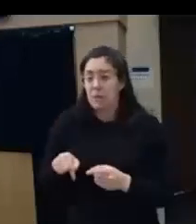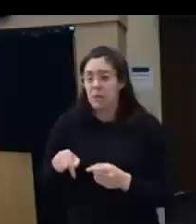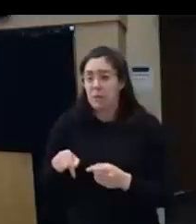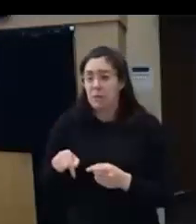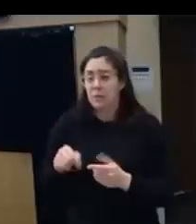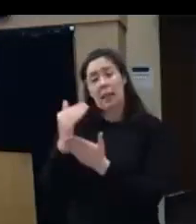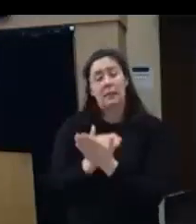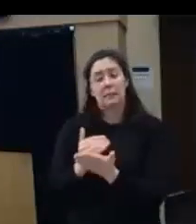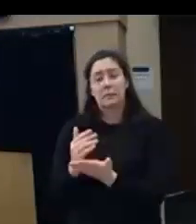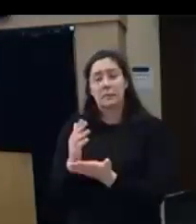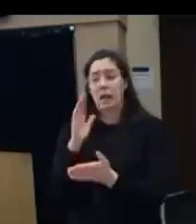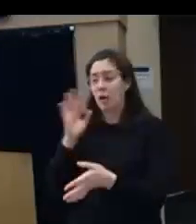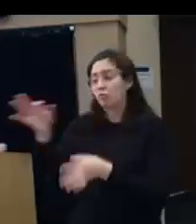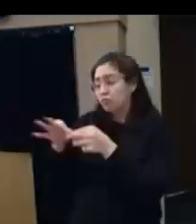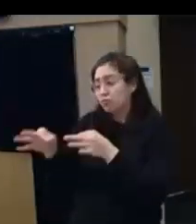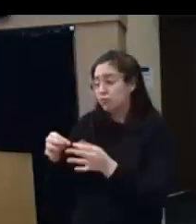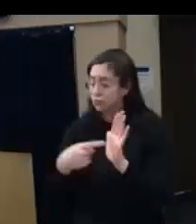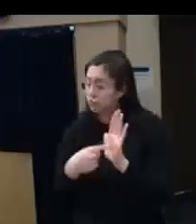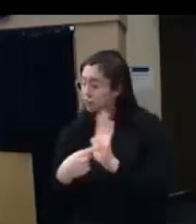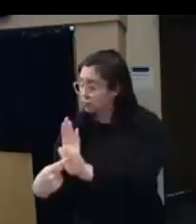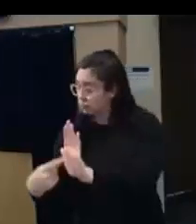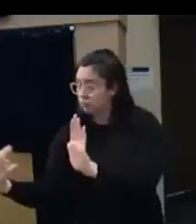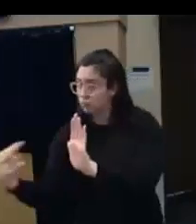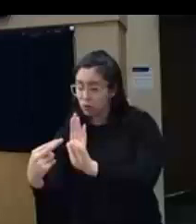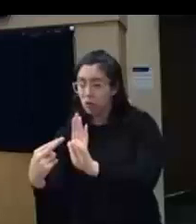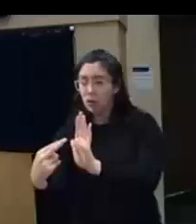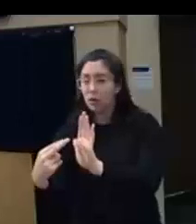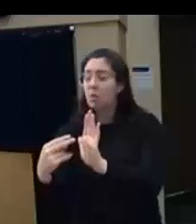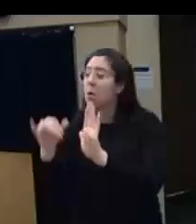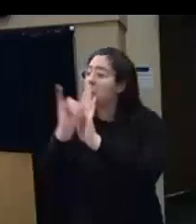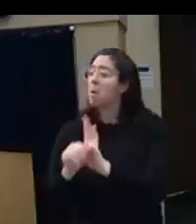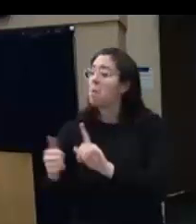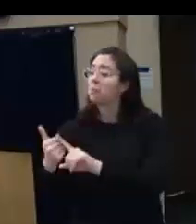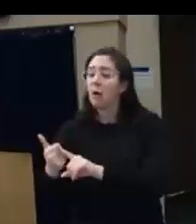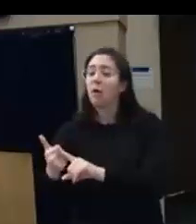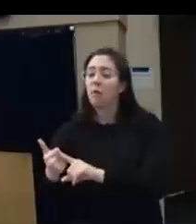that I can discuss with them and then they can sometimes identify themselves some of the items